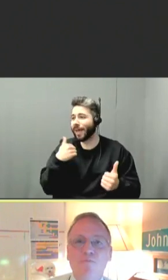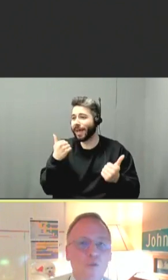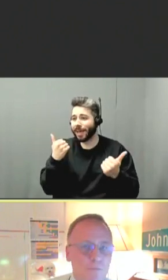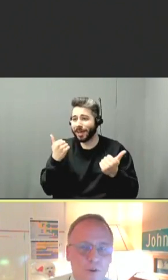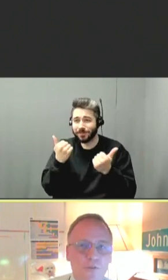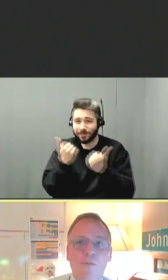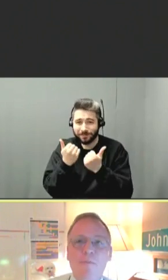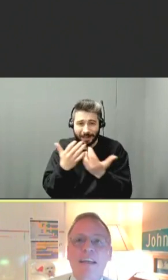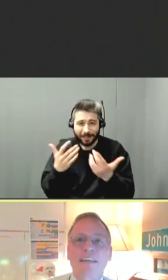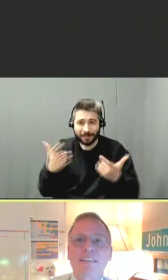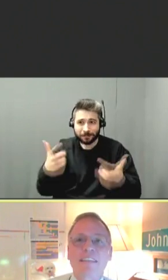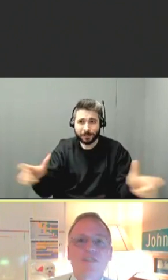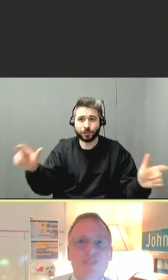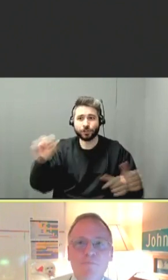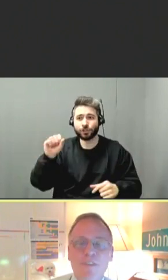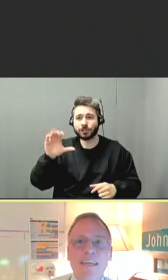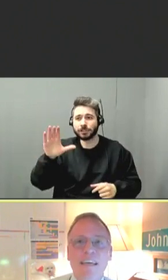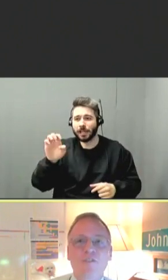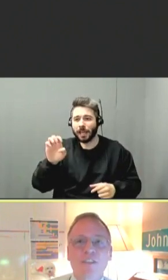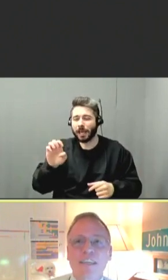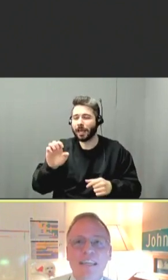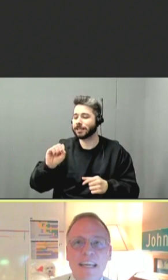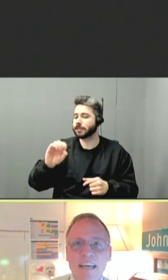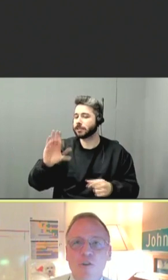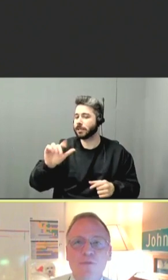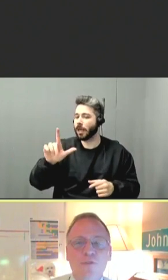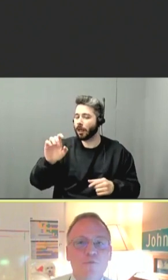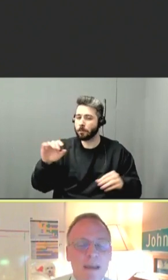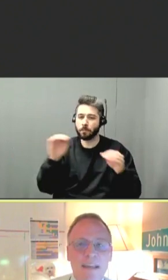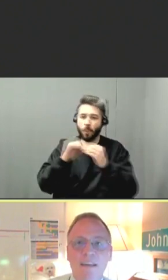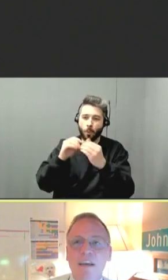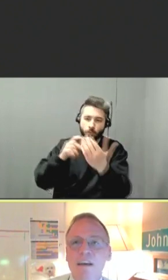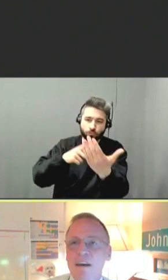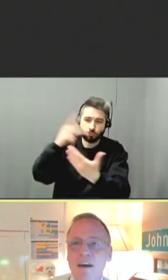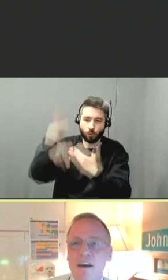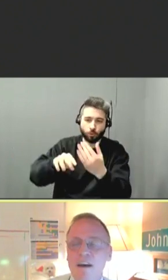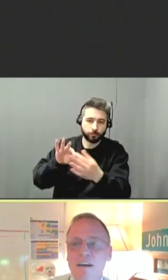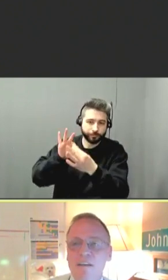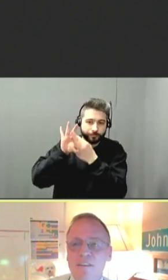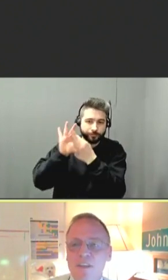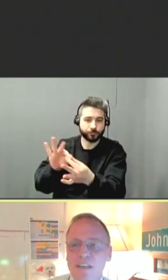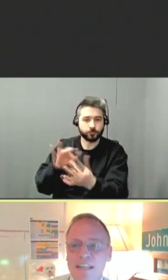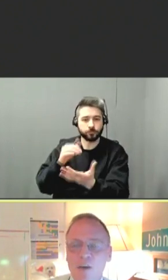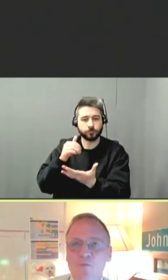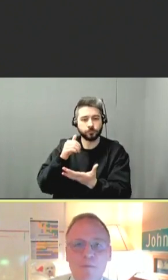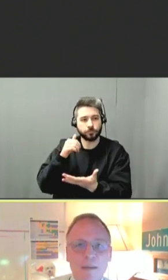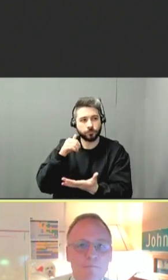more programmatically, something else that can help to make -- that can help to make